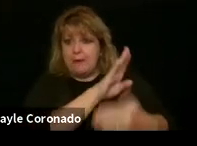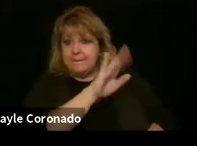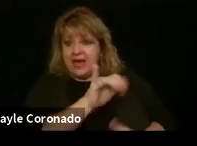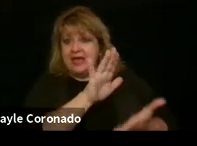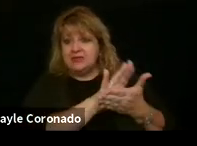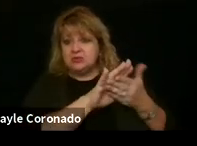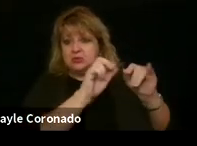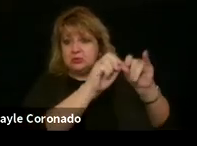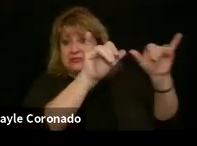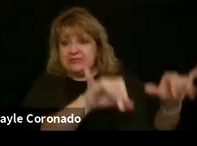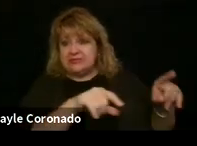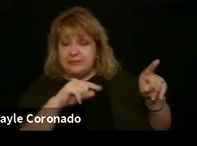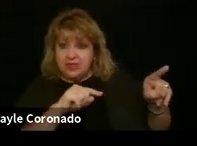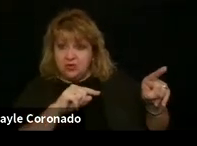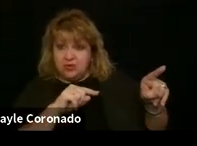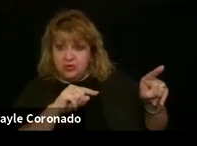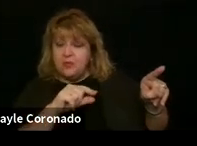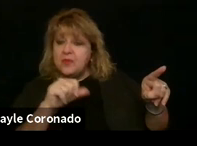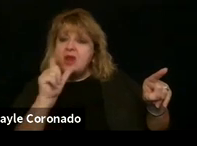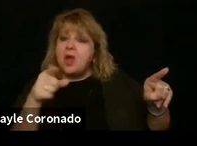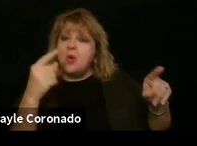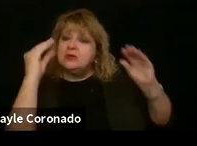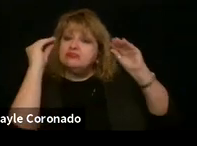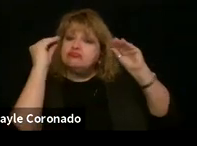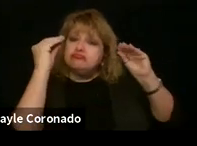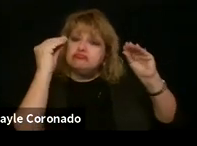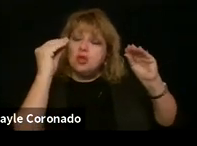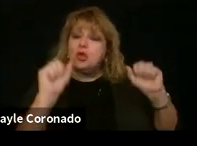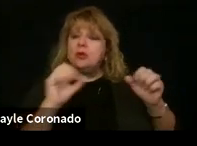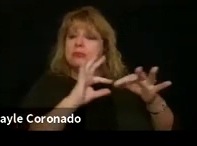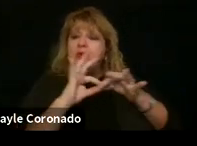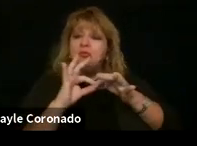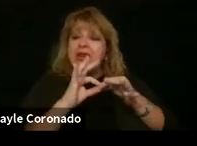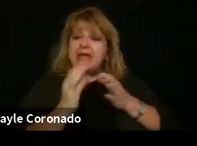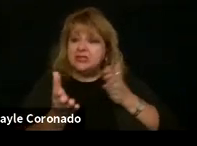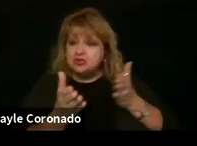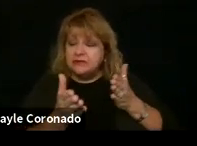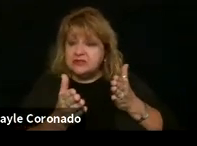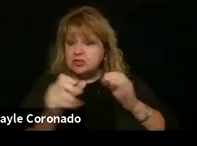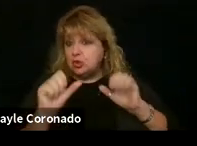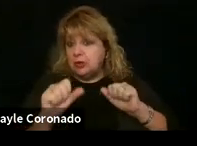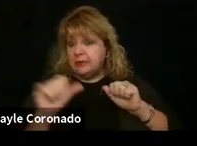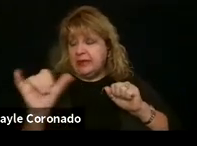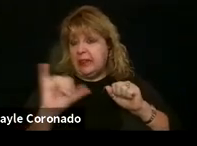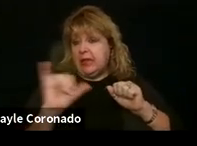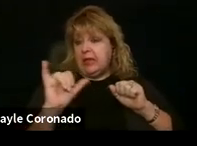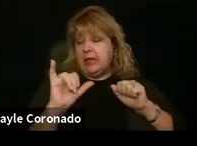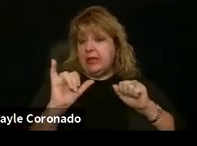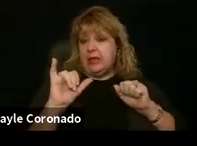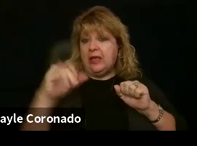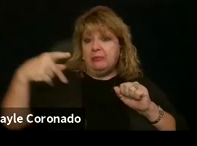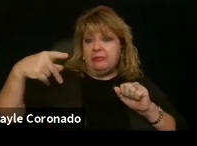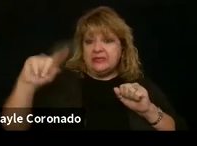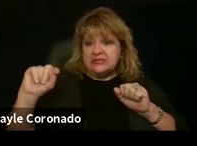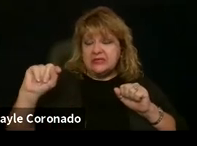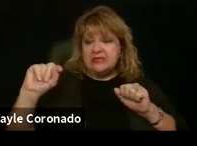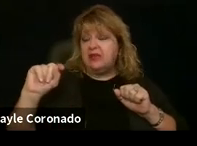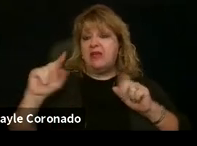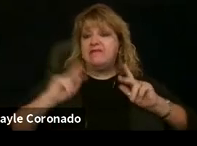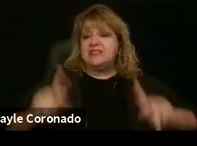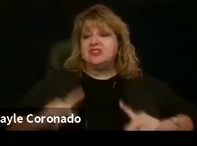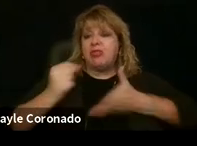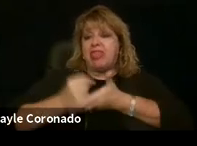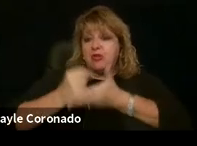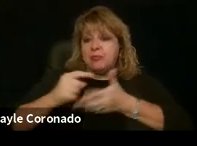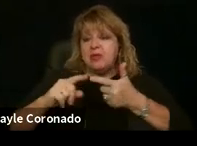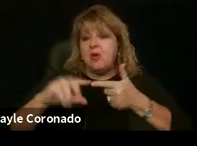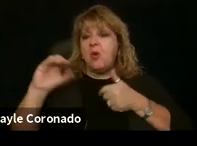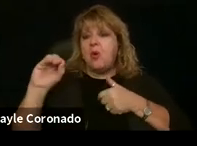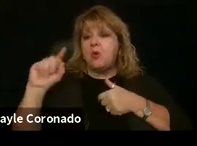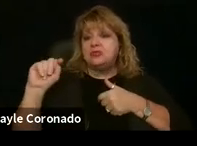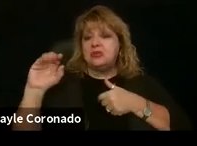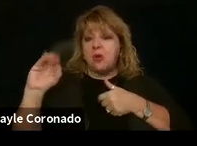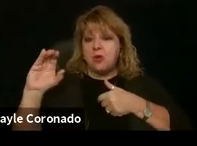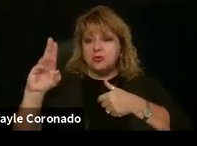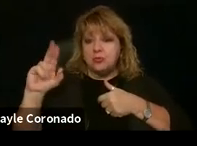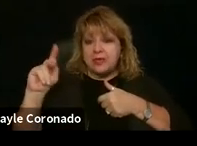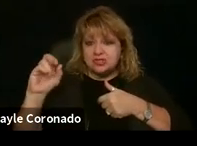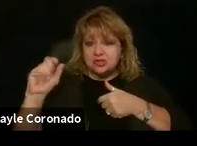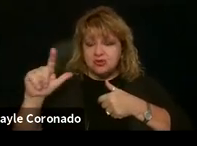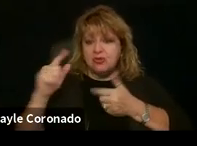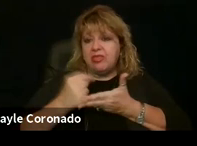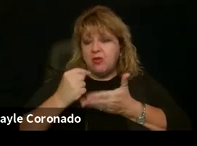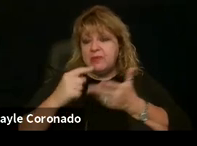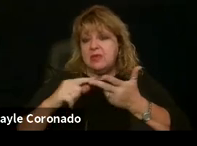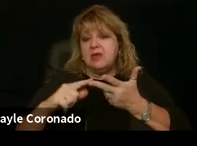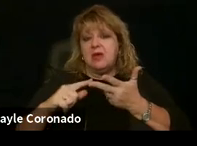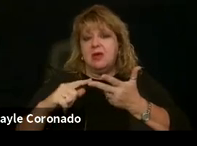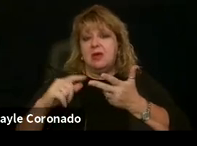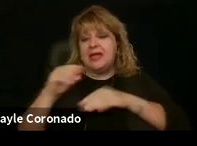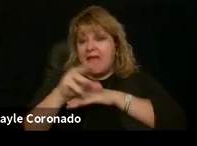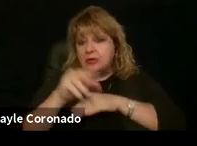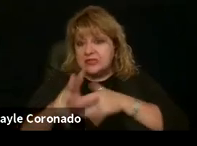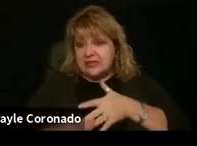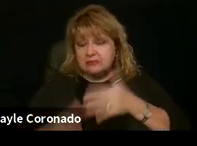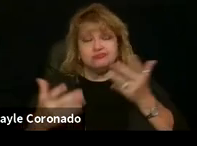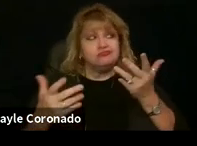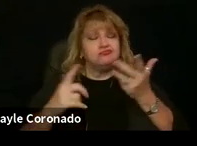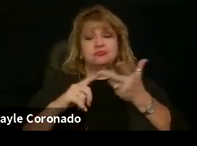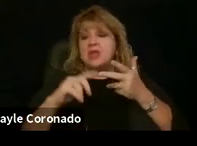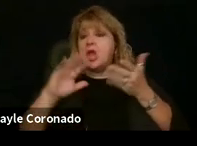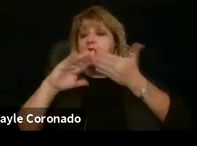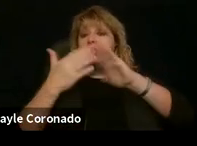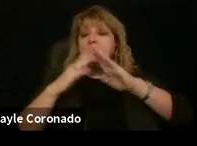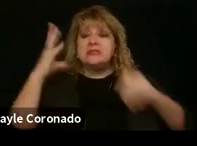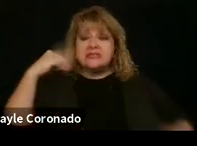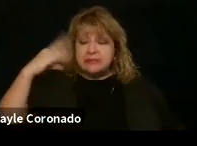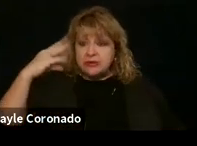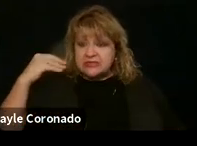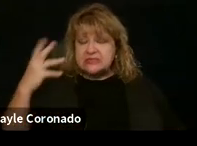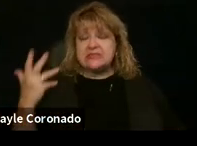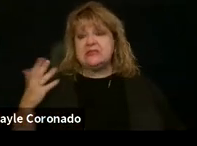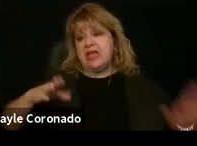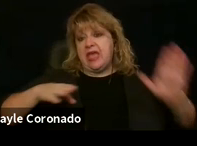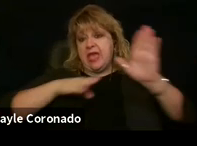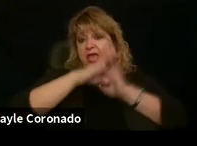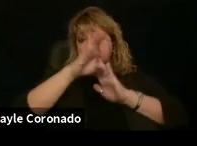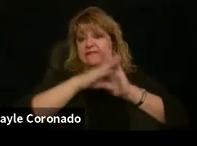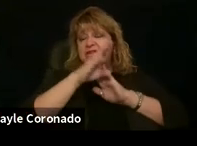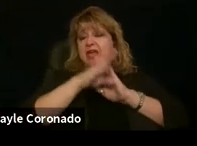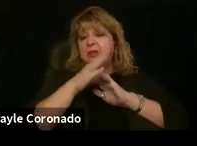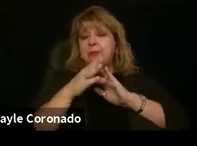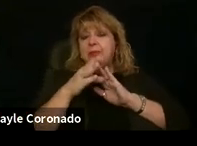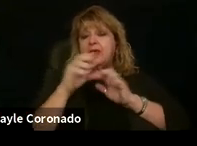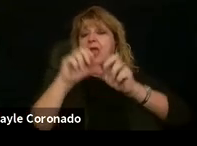But it isn't just instruction, it can be related services, which could be anything from PT, OT counseling, whatever that might be, can be community experiences is developing employment another post school living objectives.